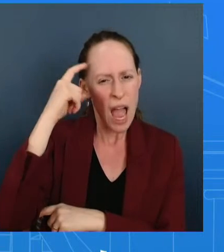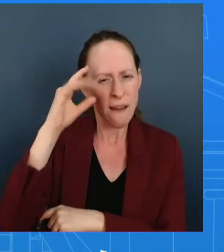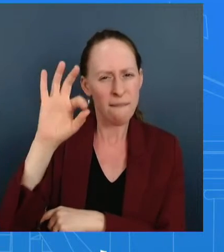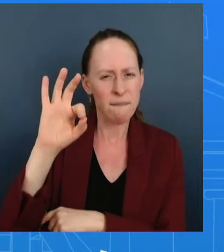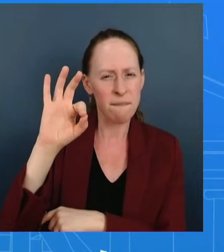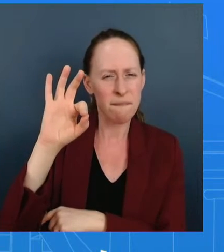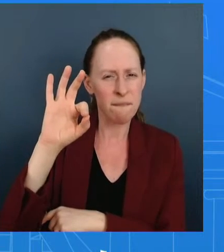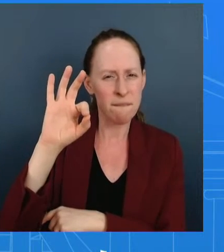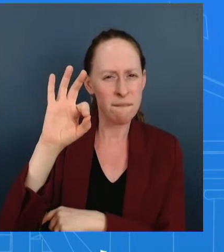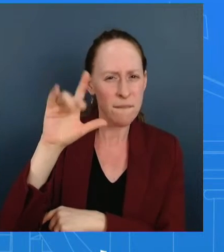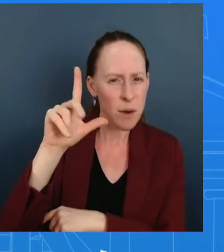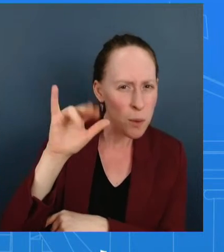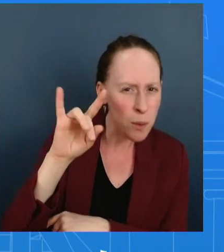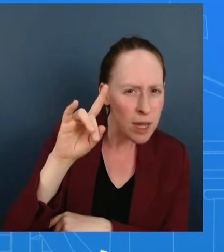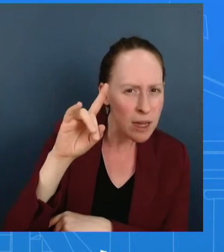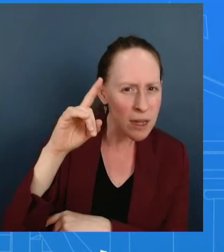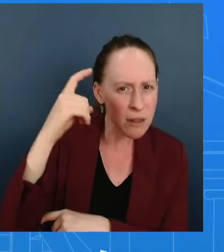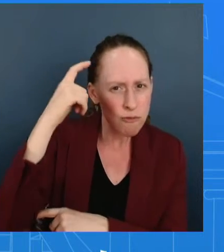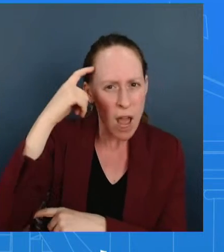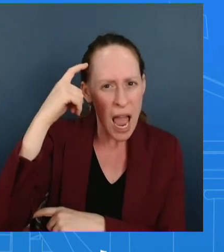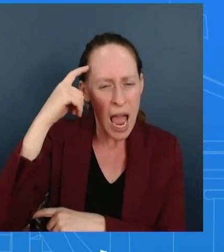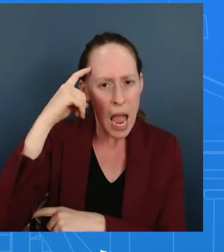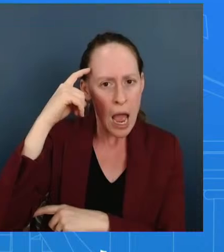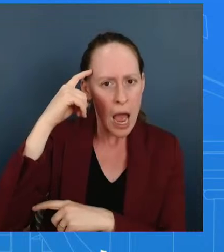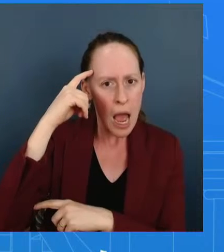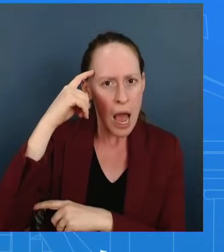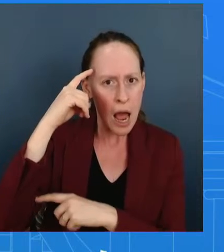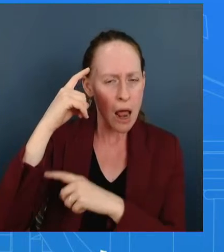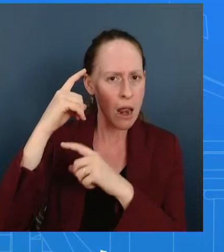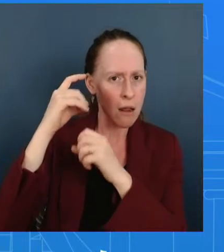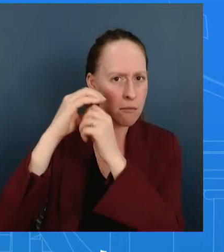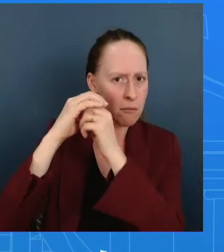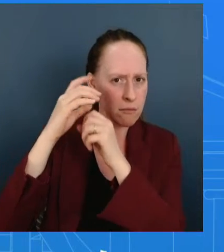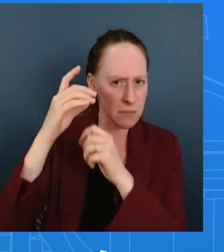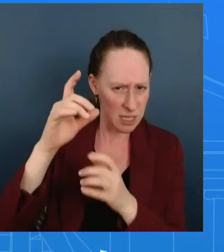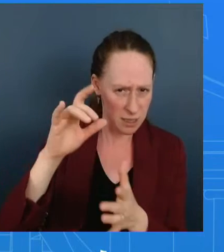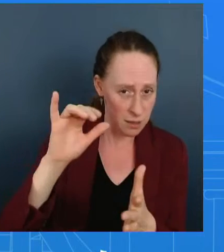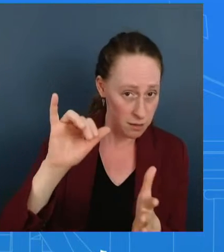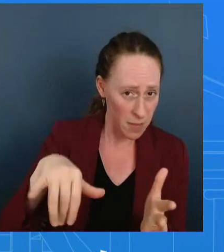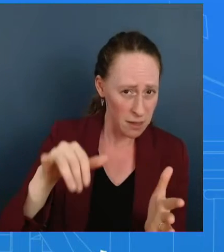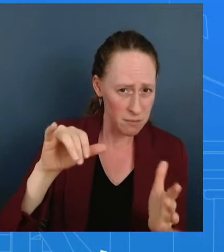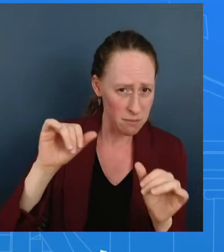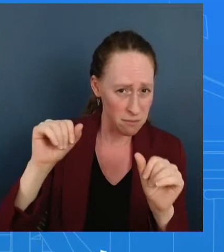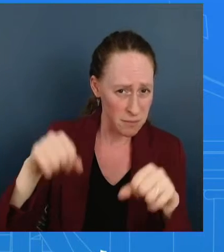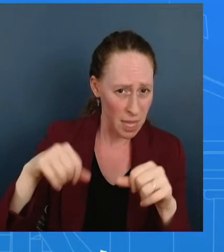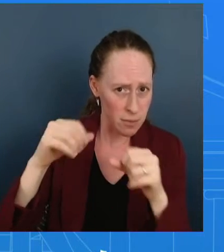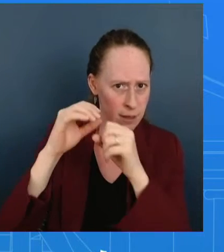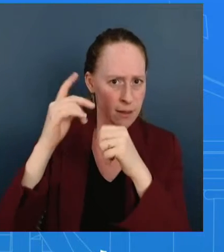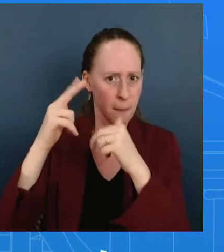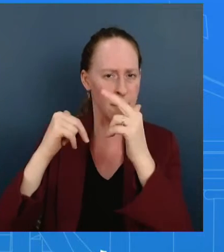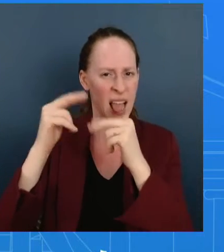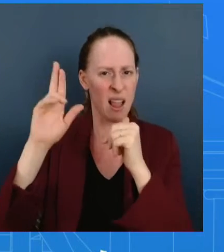in the medical report, obviously, it's not -- it's not something that the president is dealing with. If -- The Press: But has he been evaluated for hydrocephalus?